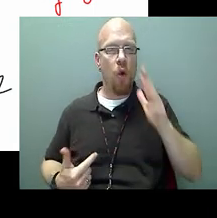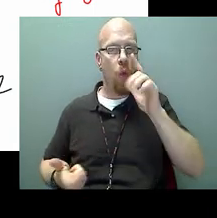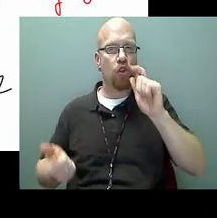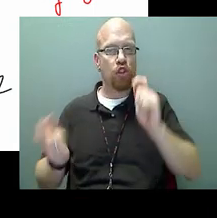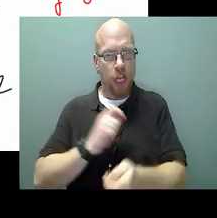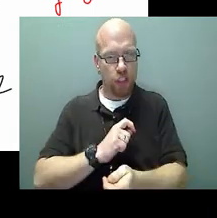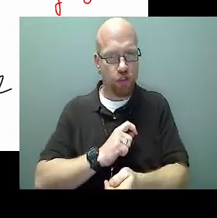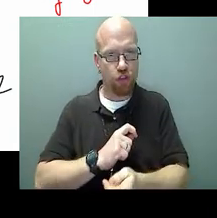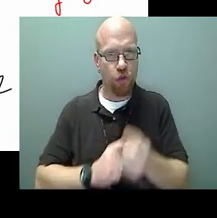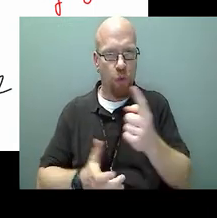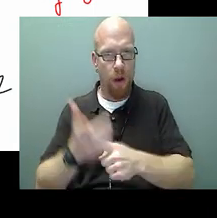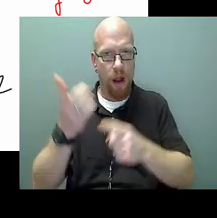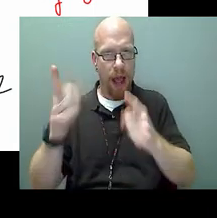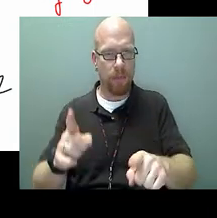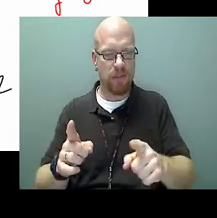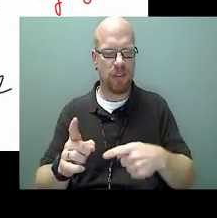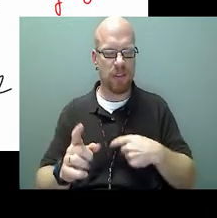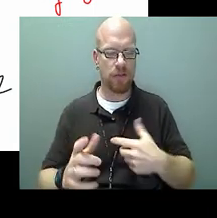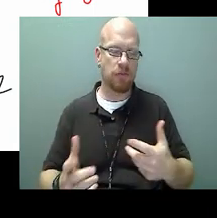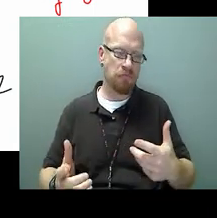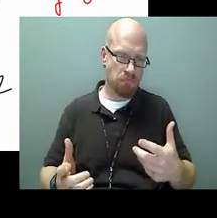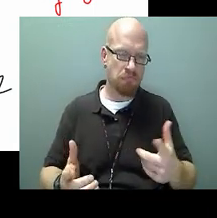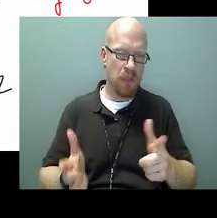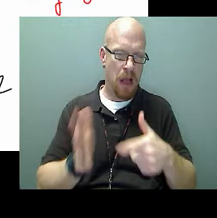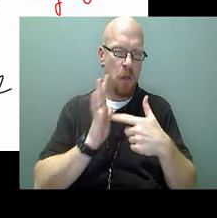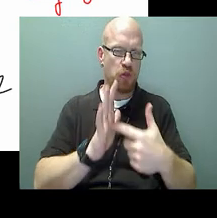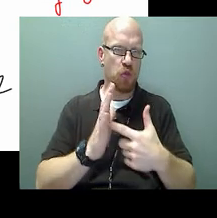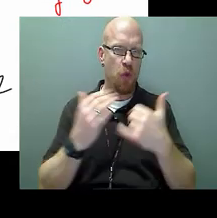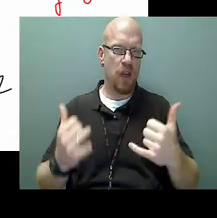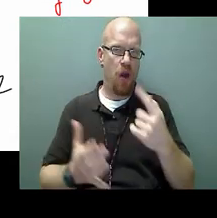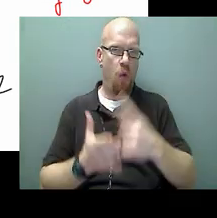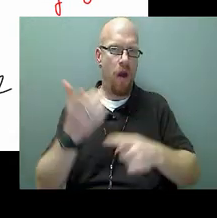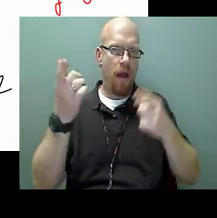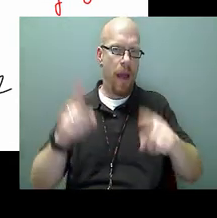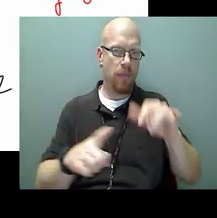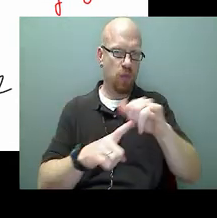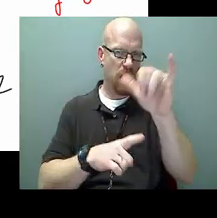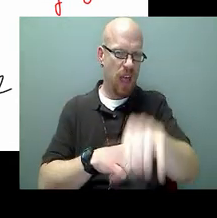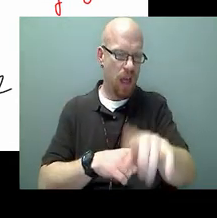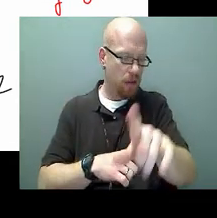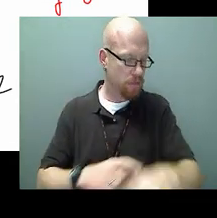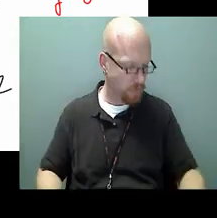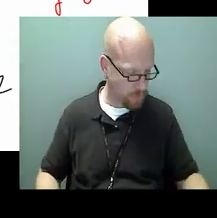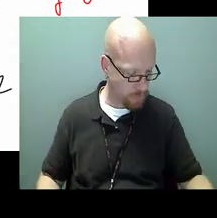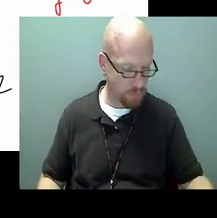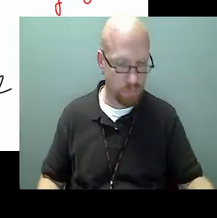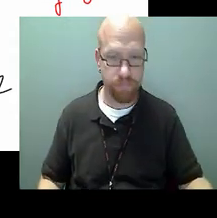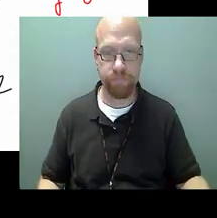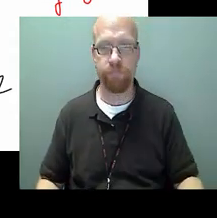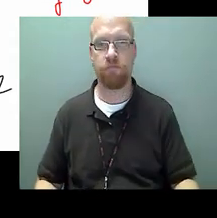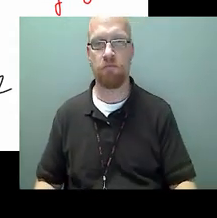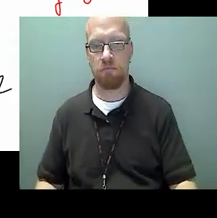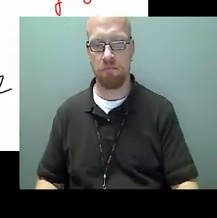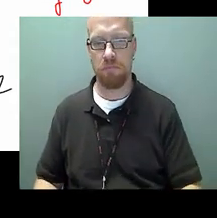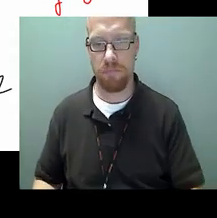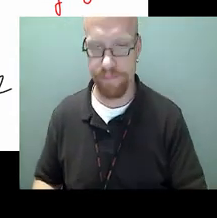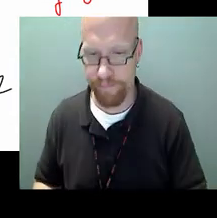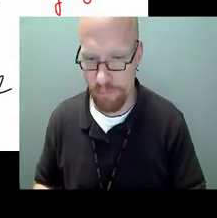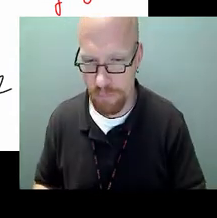and negative 6x squared y. I can divide out a negative,